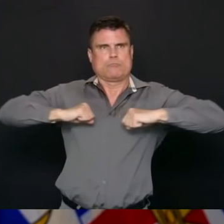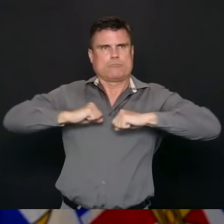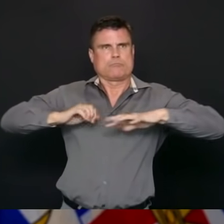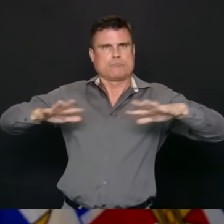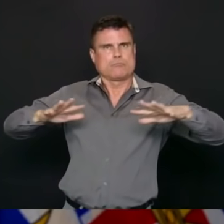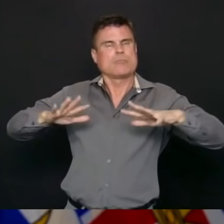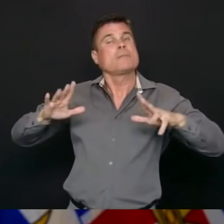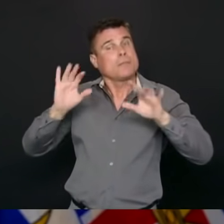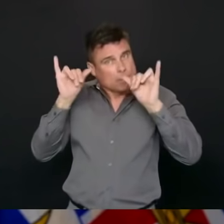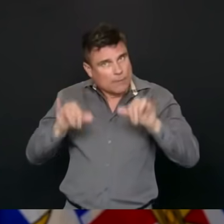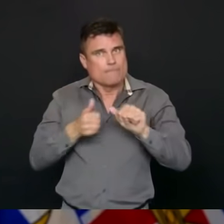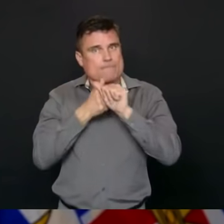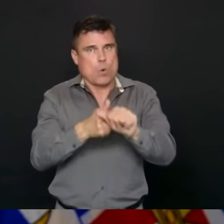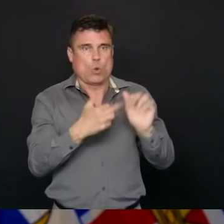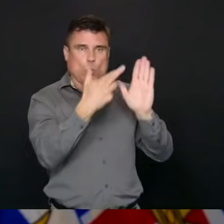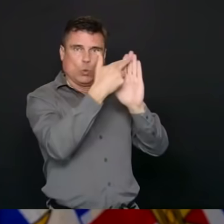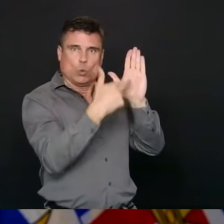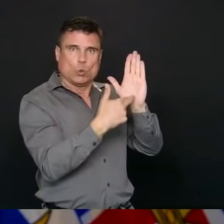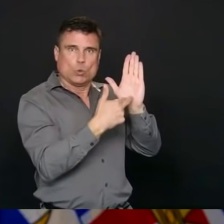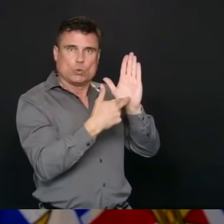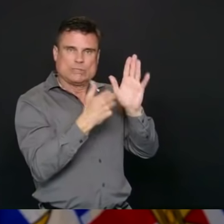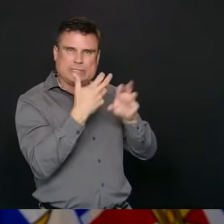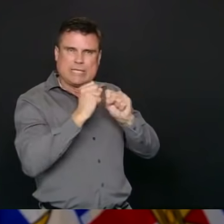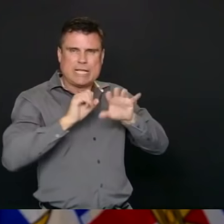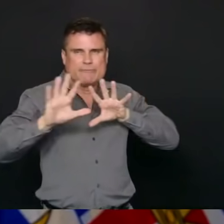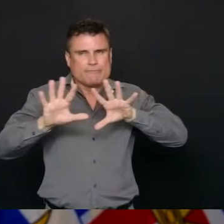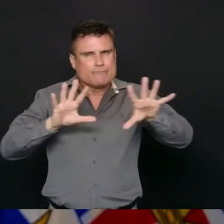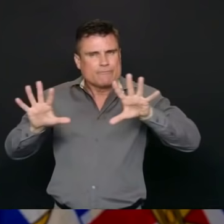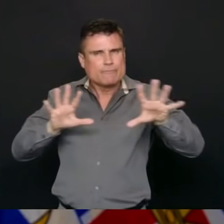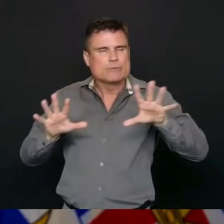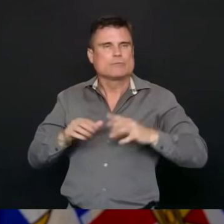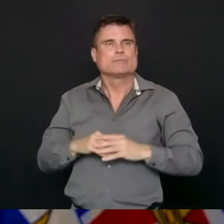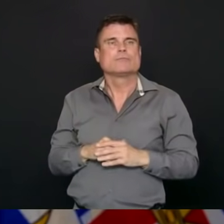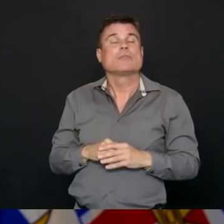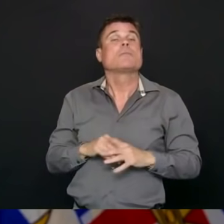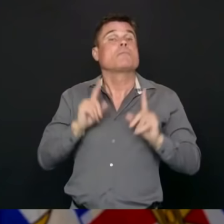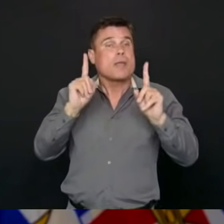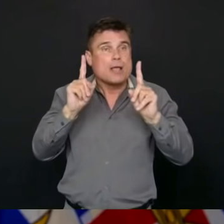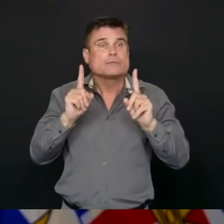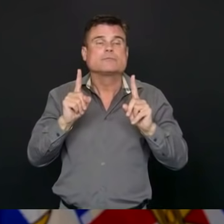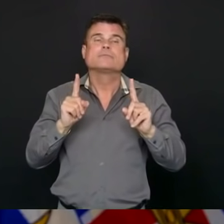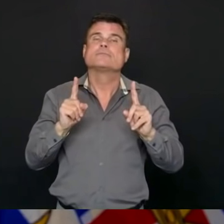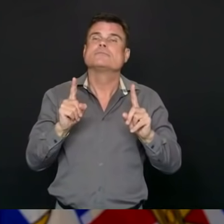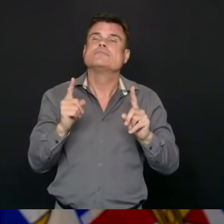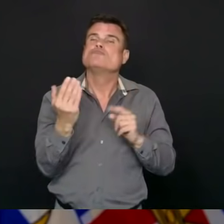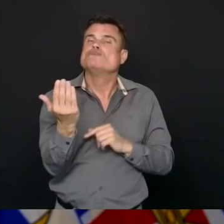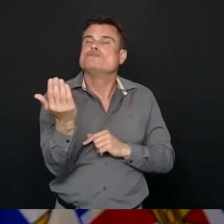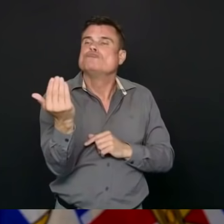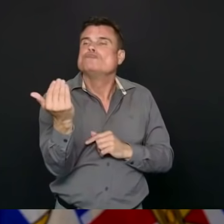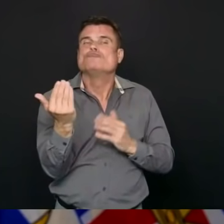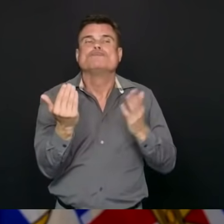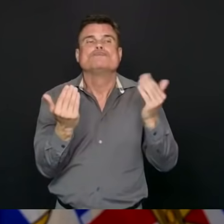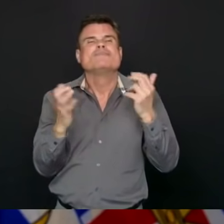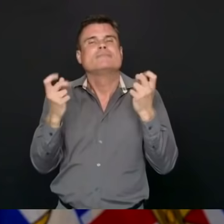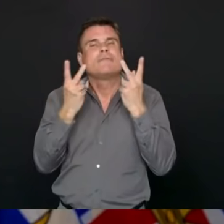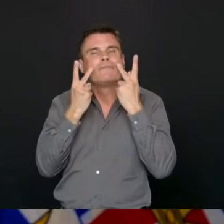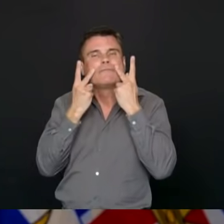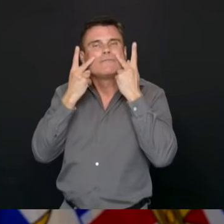continue the measures we have at to stop transmission of the virus but increase our social connectedness in a physical way.